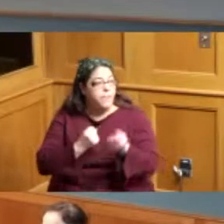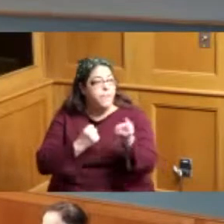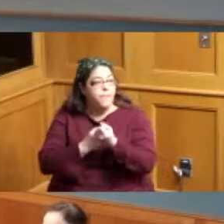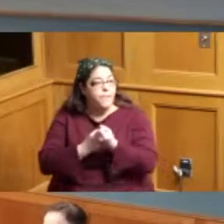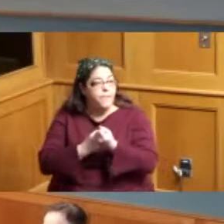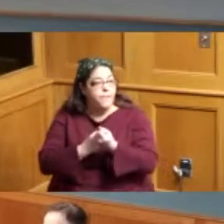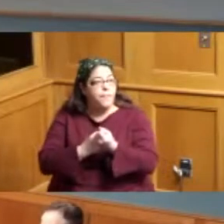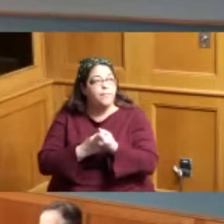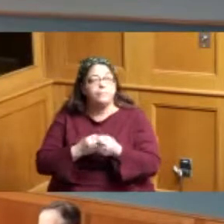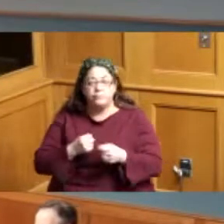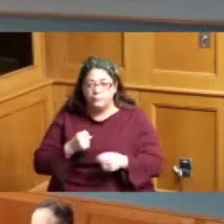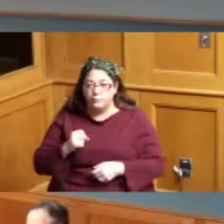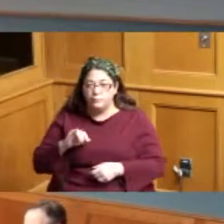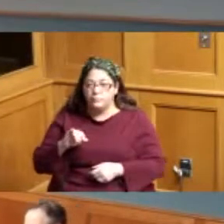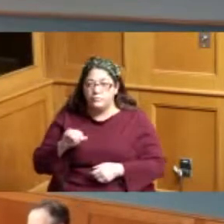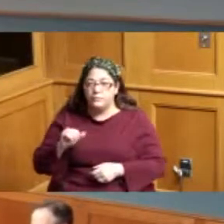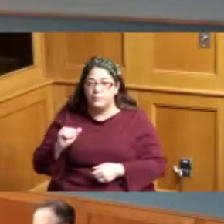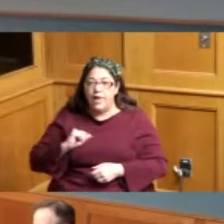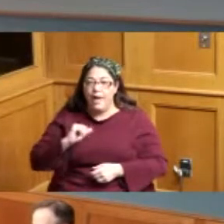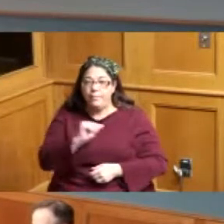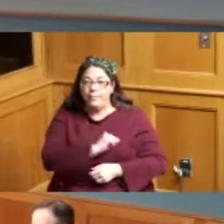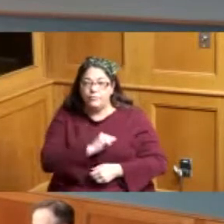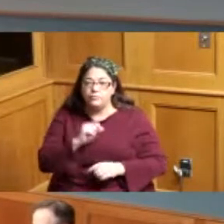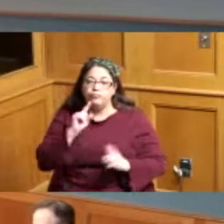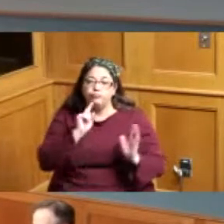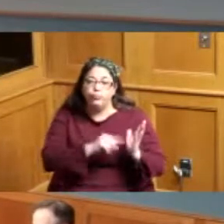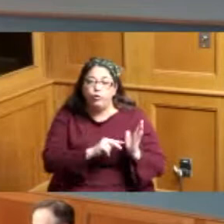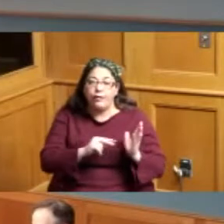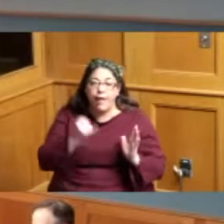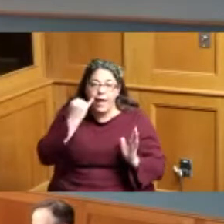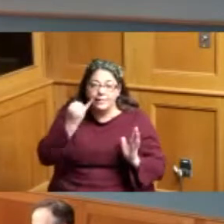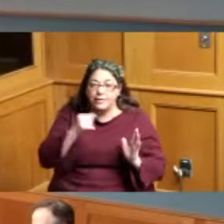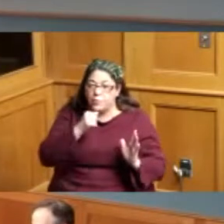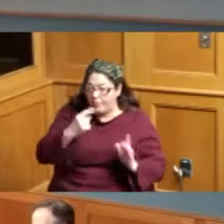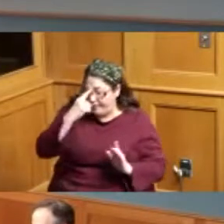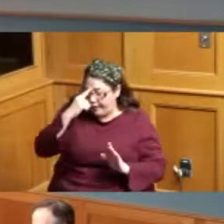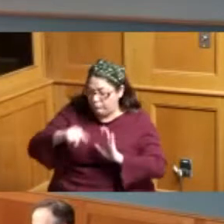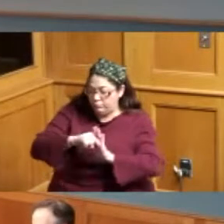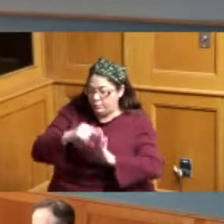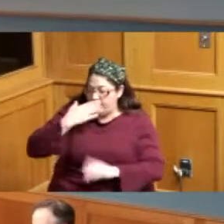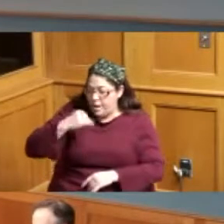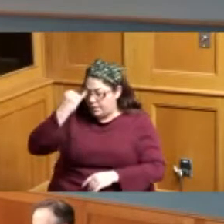looking into this idea I don't think it's a bad idea I just want to get a better understanding of